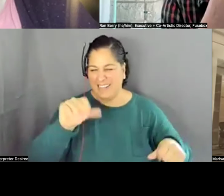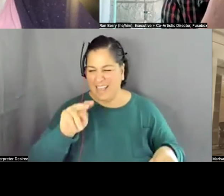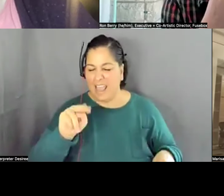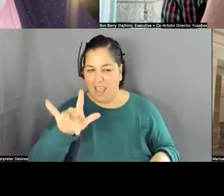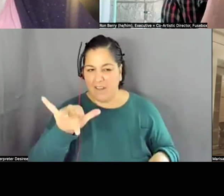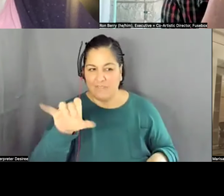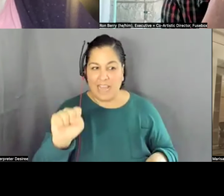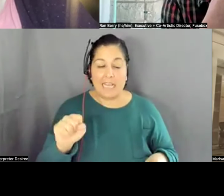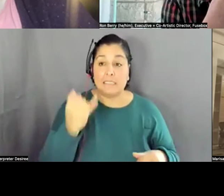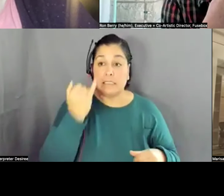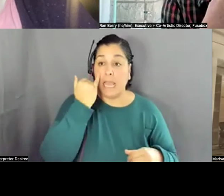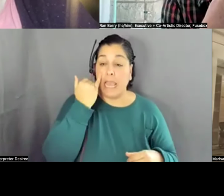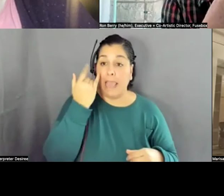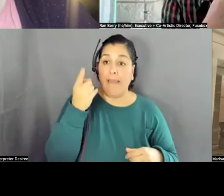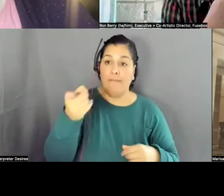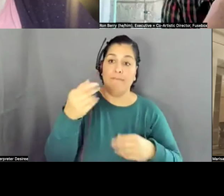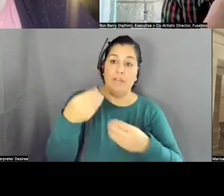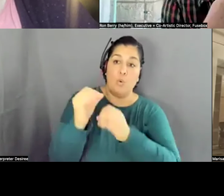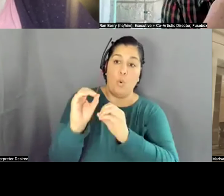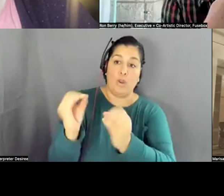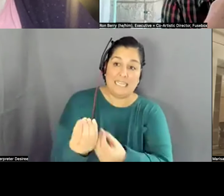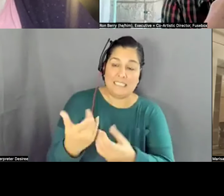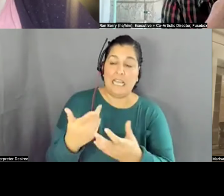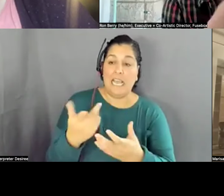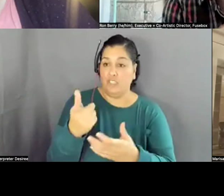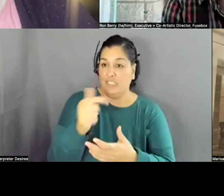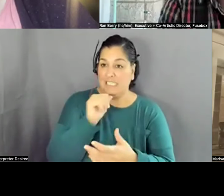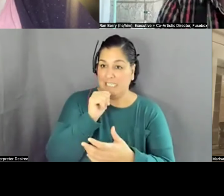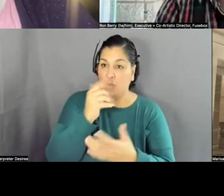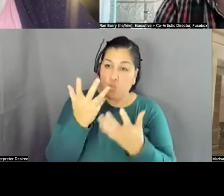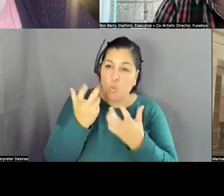but didn't have the funds to support that happening in their space,